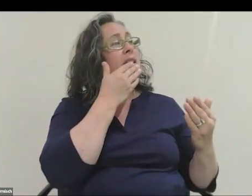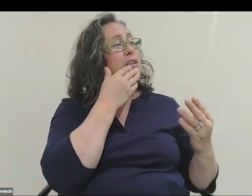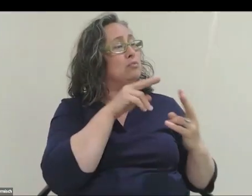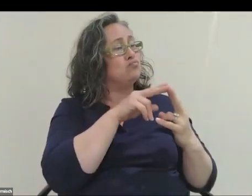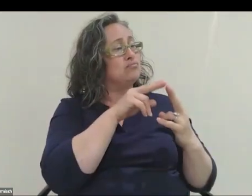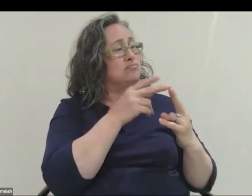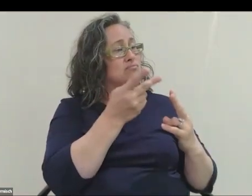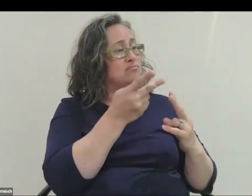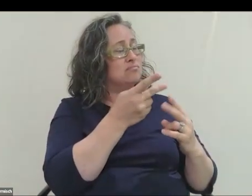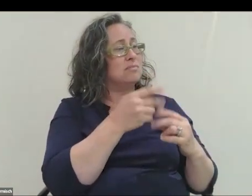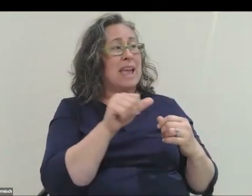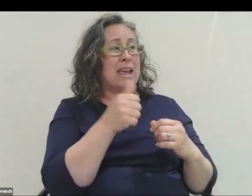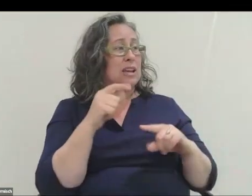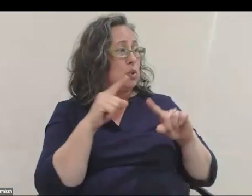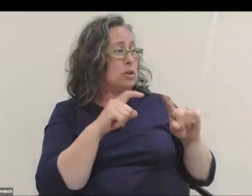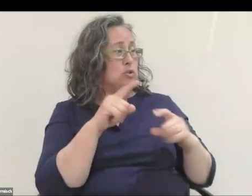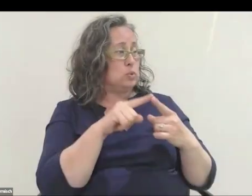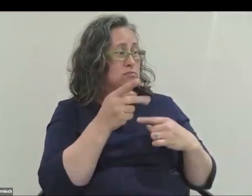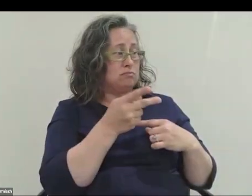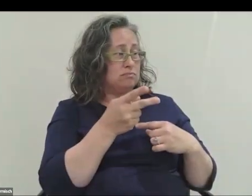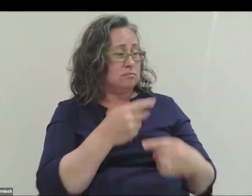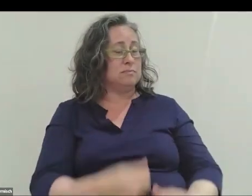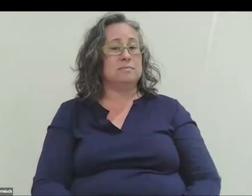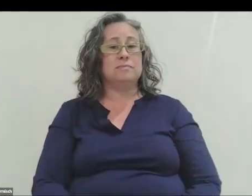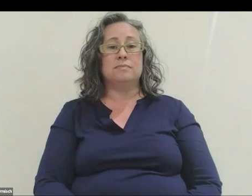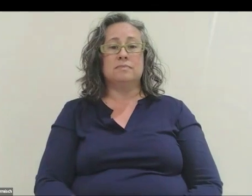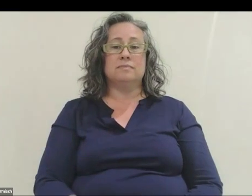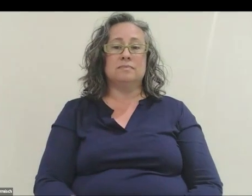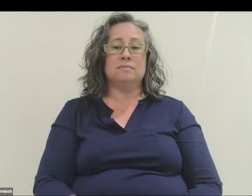Thank you so much, Rayan and Jackie. Are there any questions for our speakers?